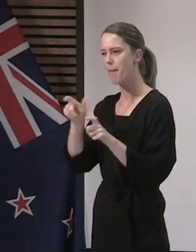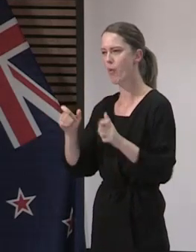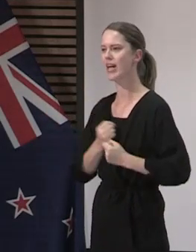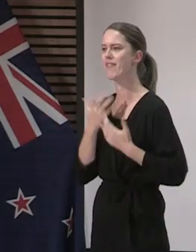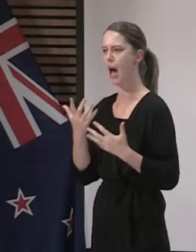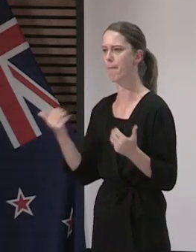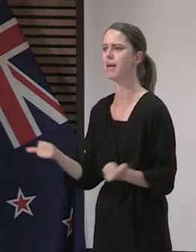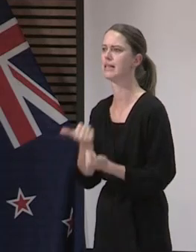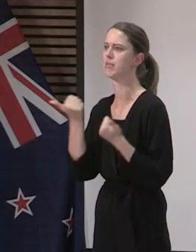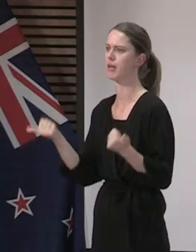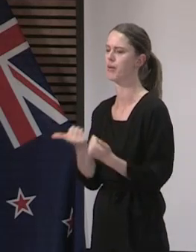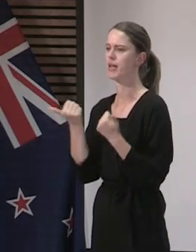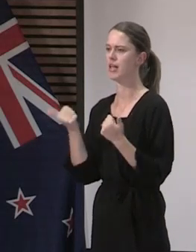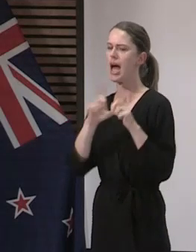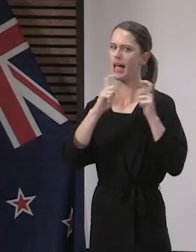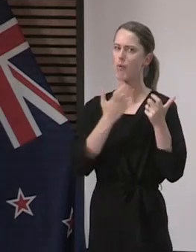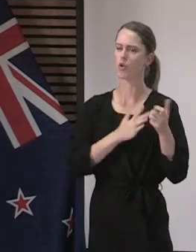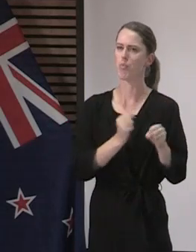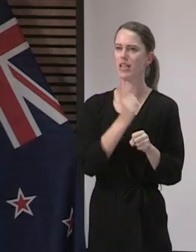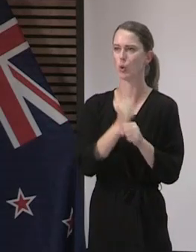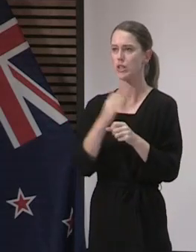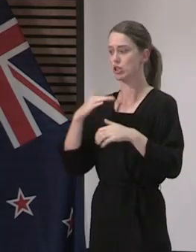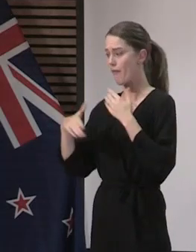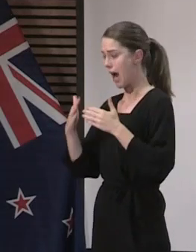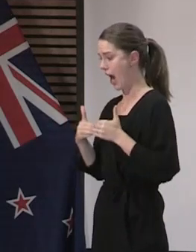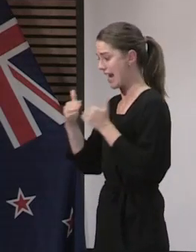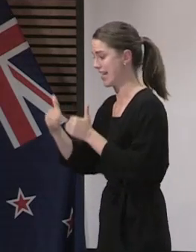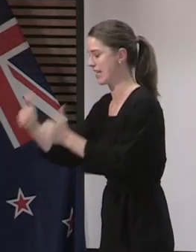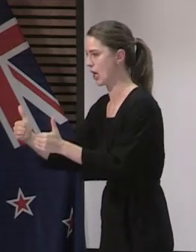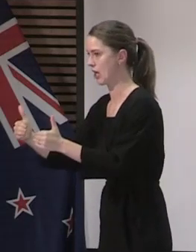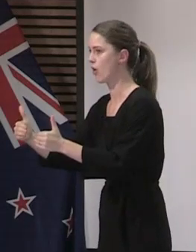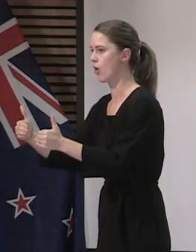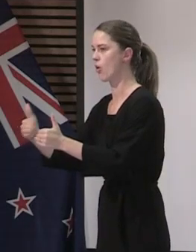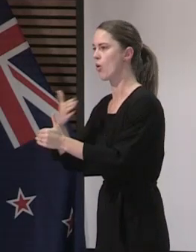hours' time. The sacrifice made to date has been huge.